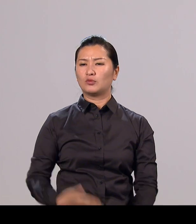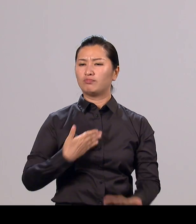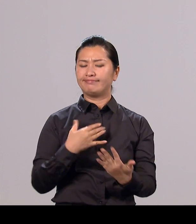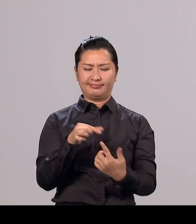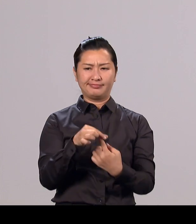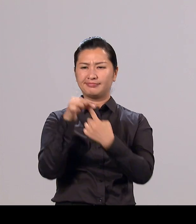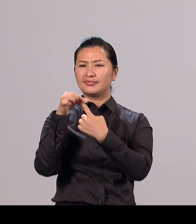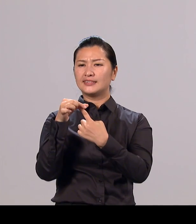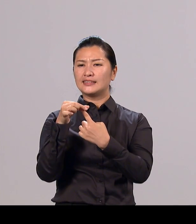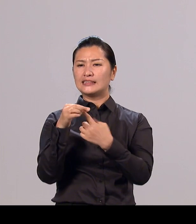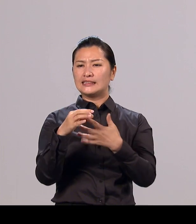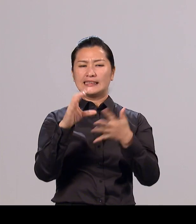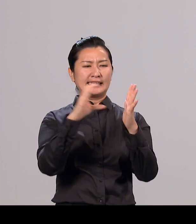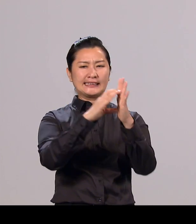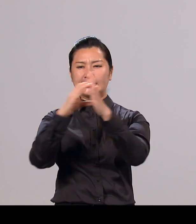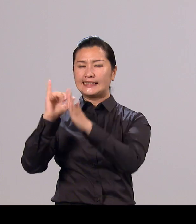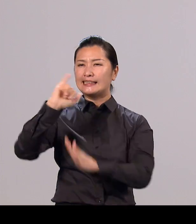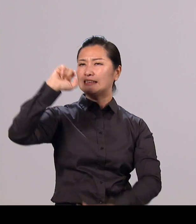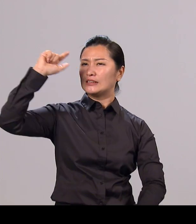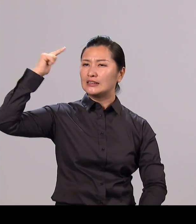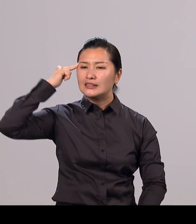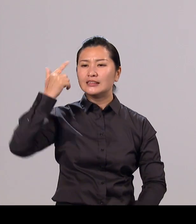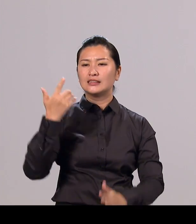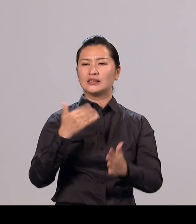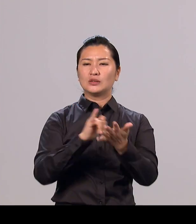New York, Shanghai, London, Tokyo, Sydney.